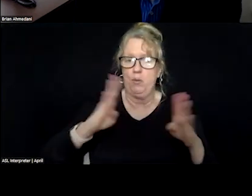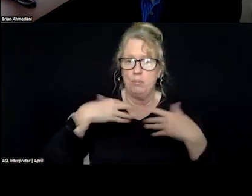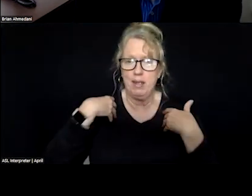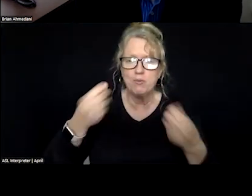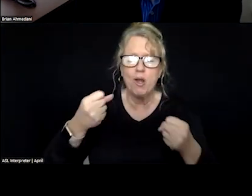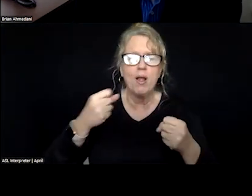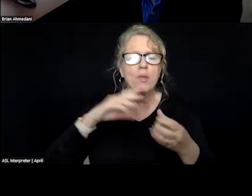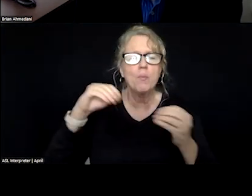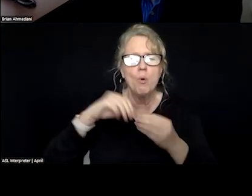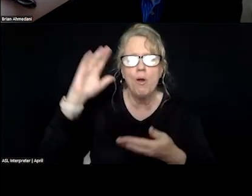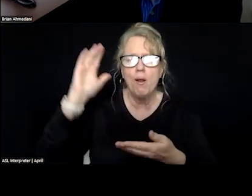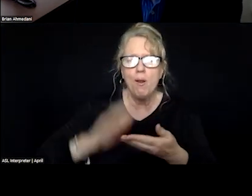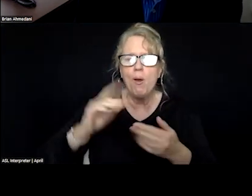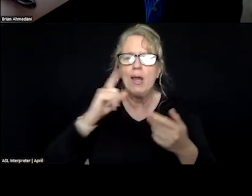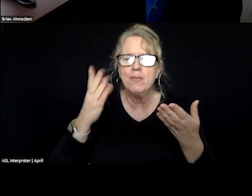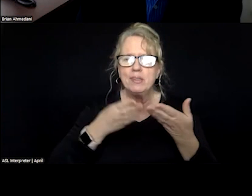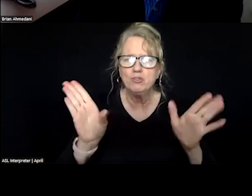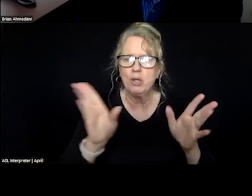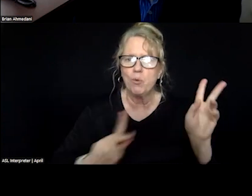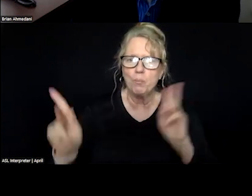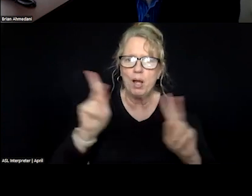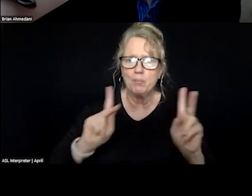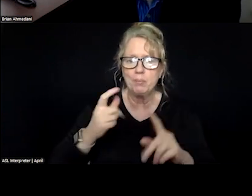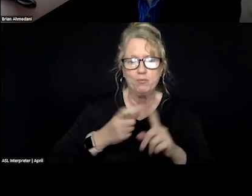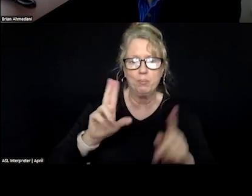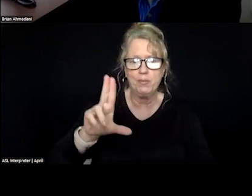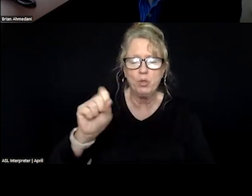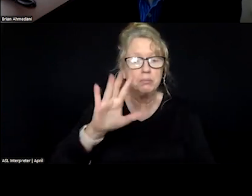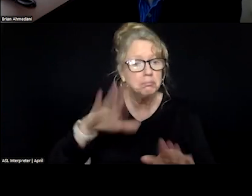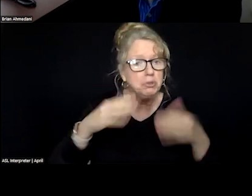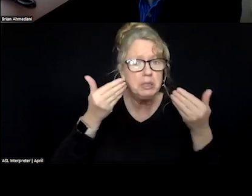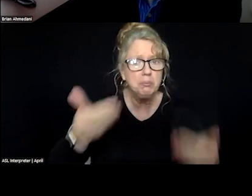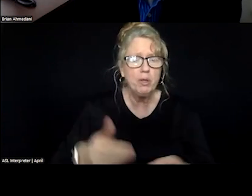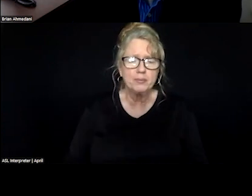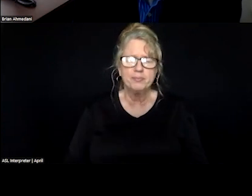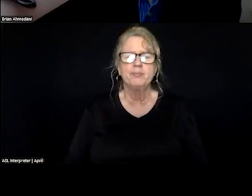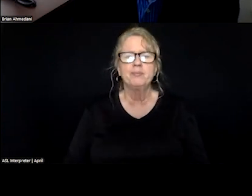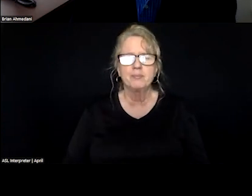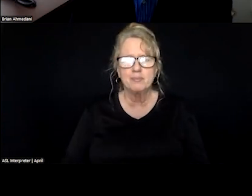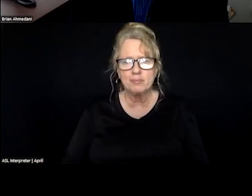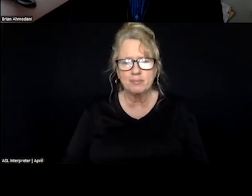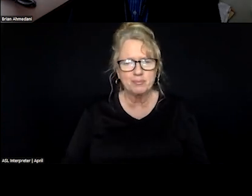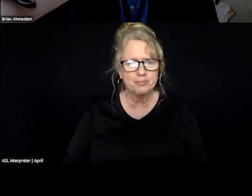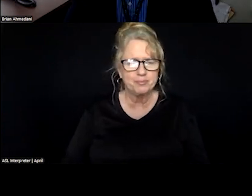LOWER THAN THE GENERAL POPULATION.